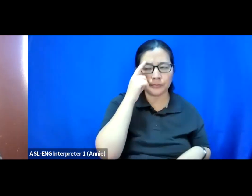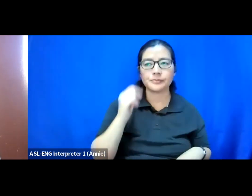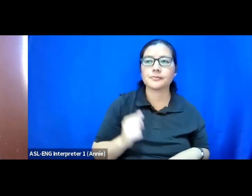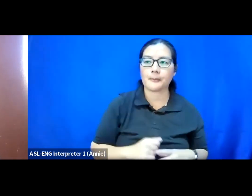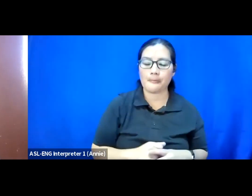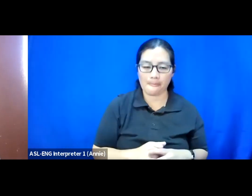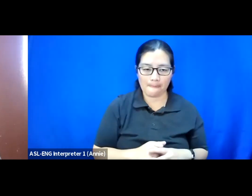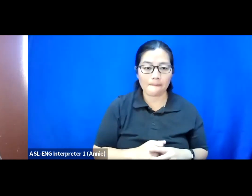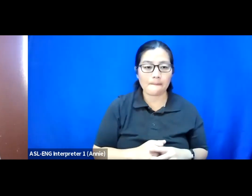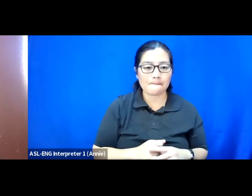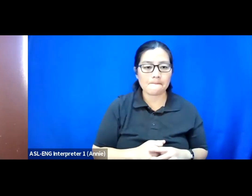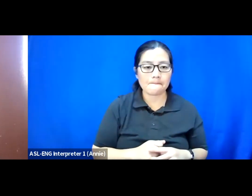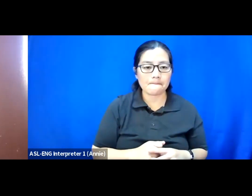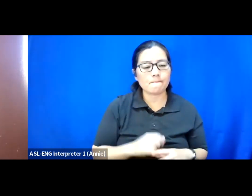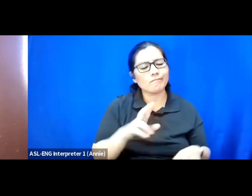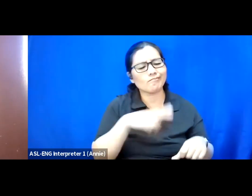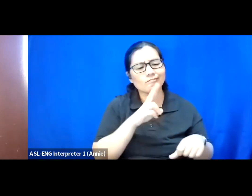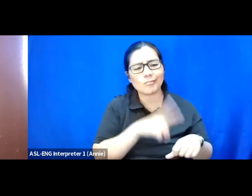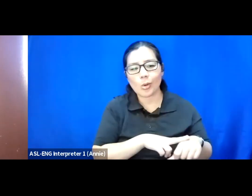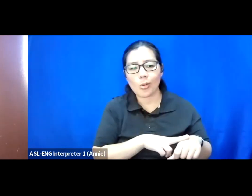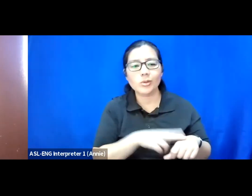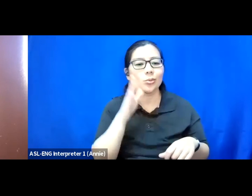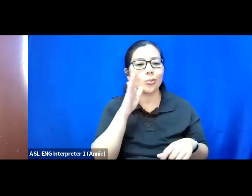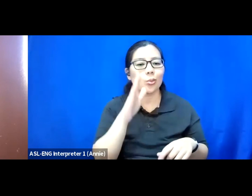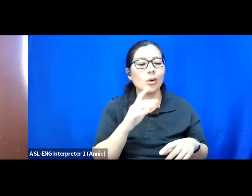So if you're a book winner, we hope to hear from you soon.